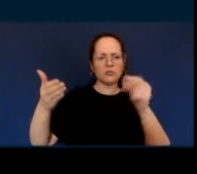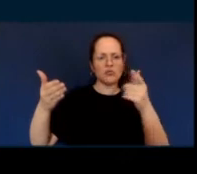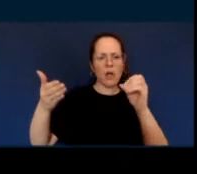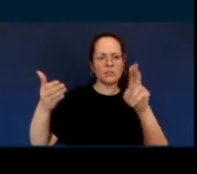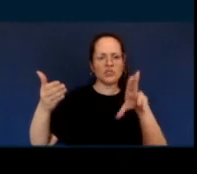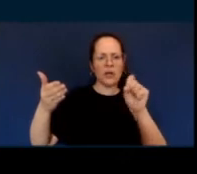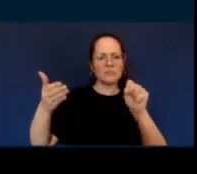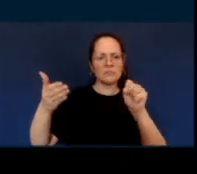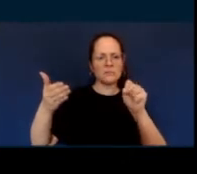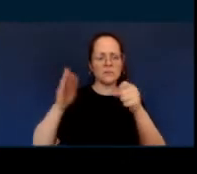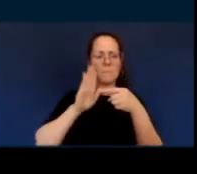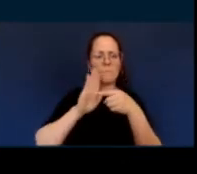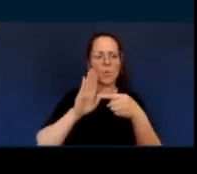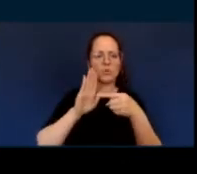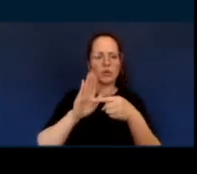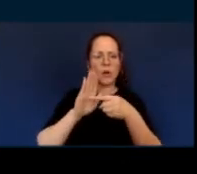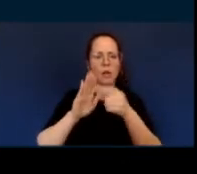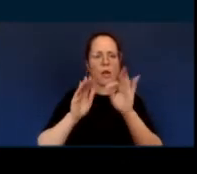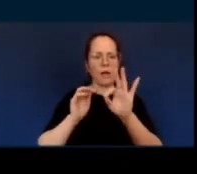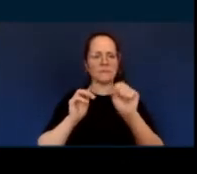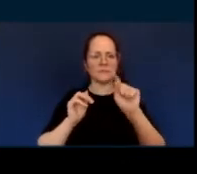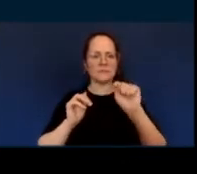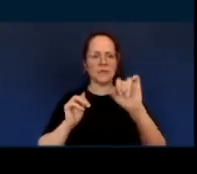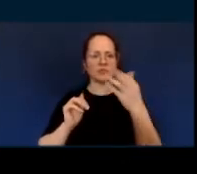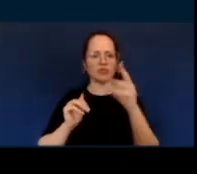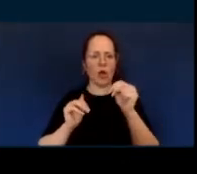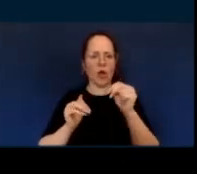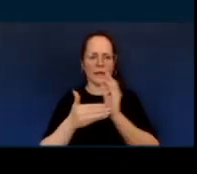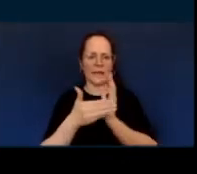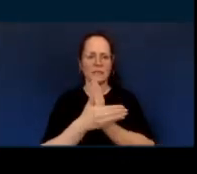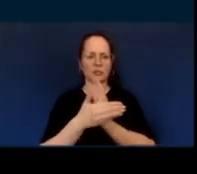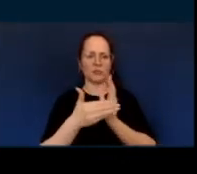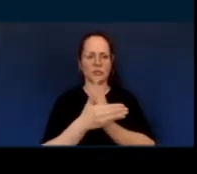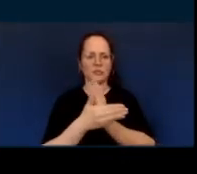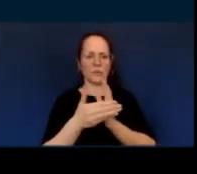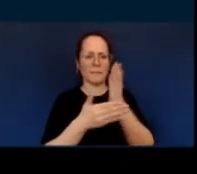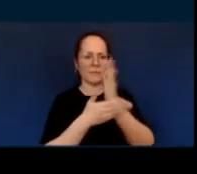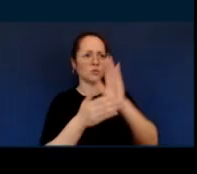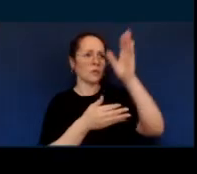BETWEEN MAN AND GOD, SENSUAL AND SPIRITUAL MALE AND FEMALE.